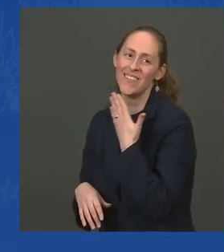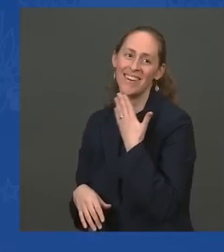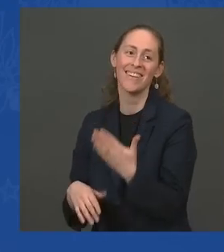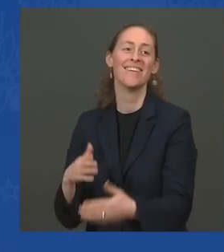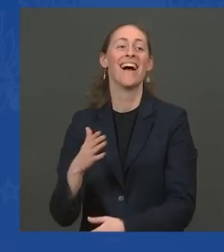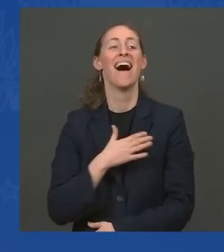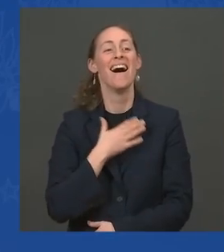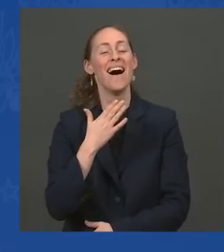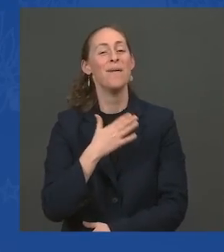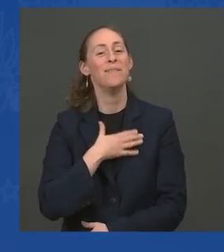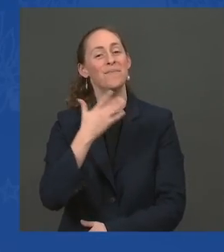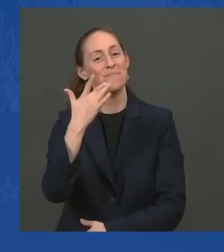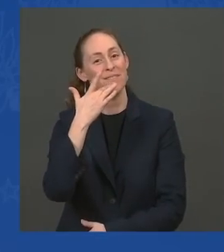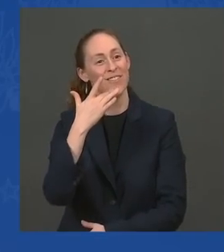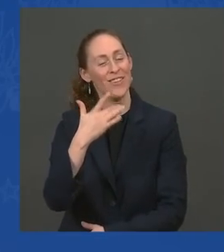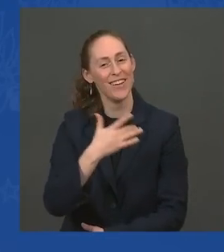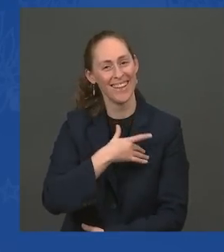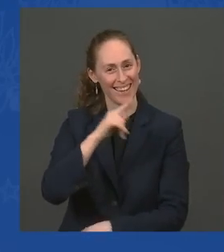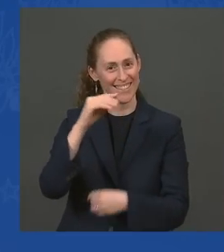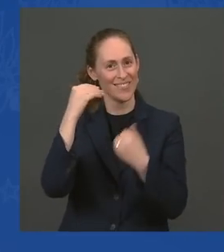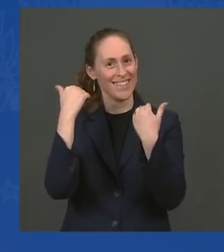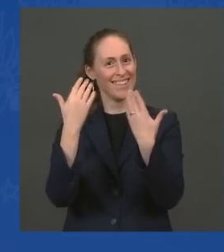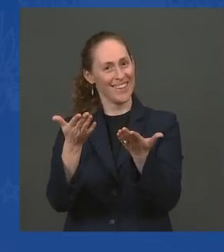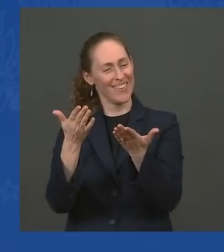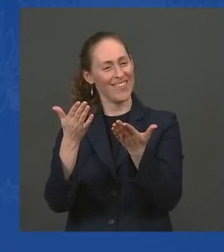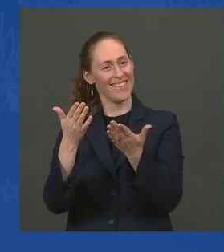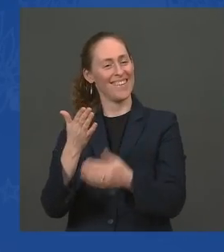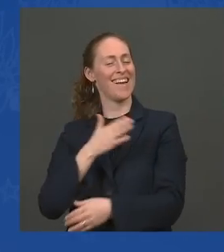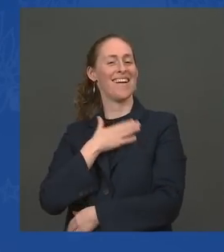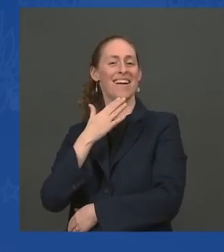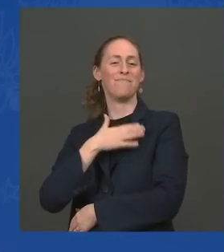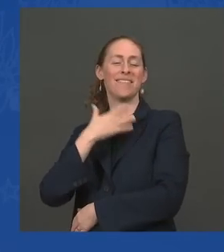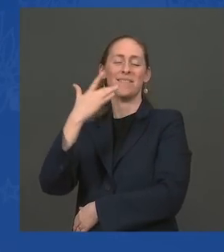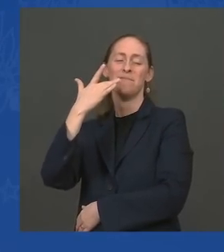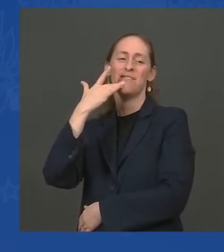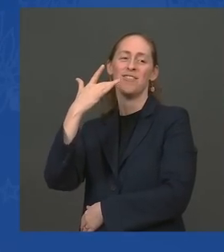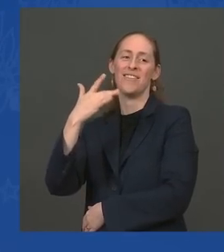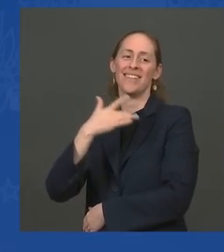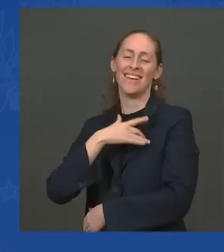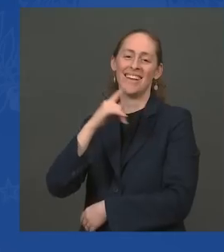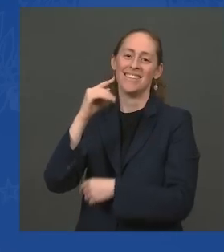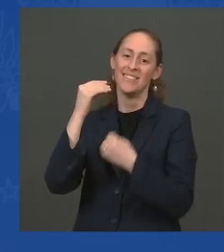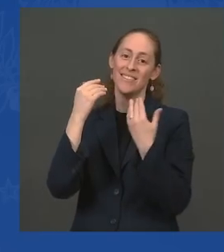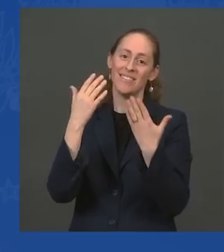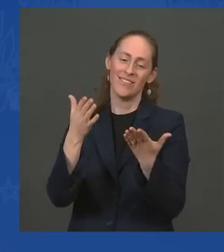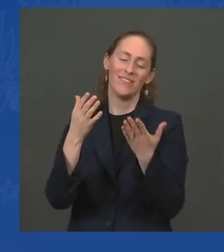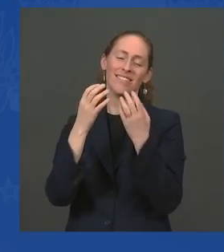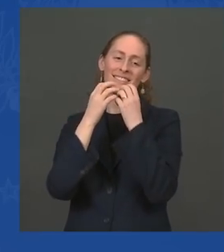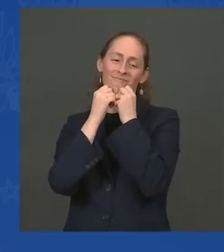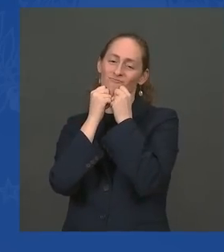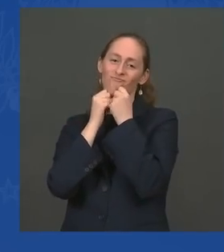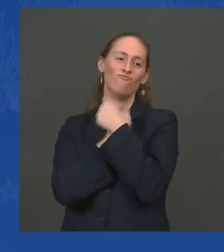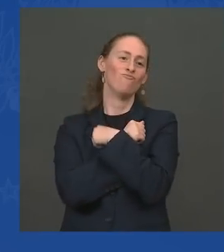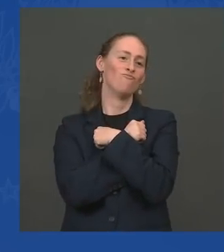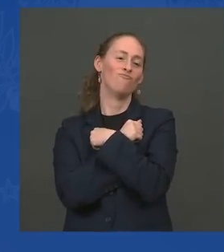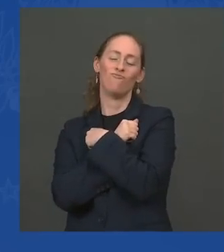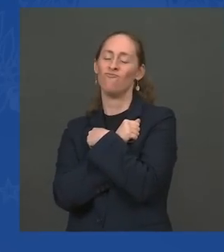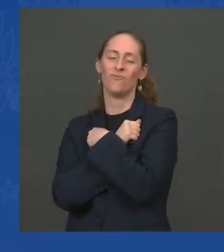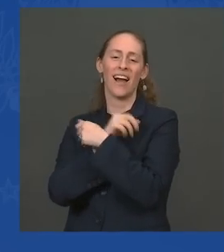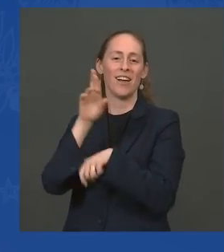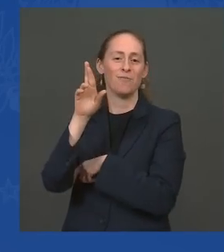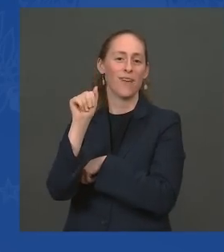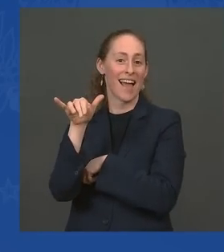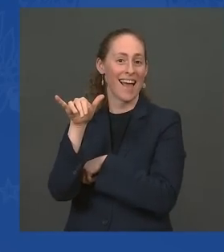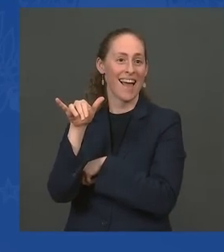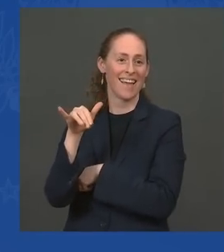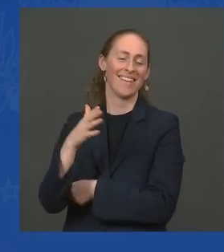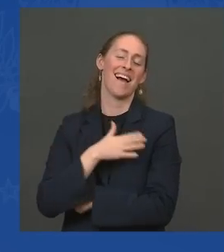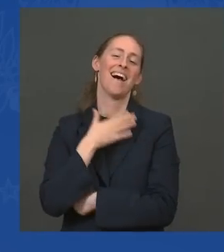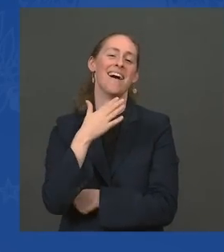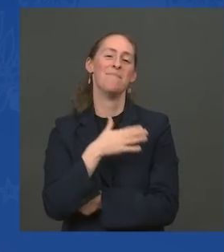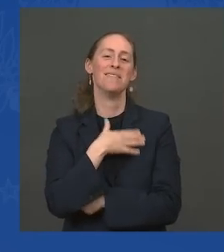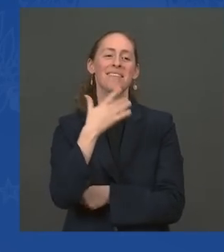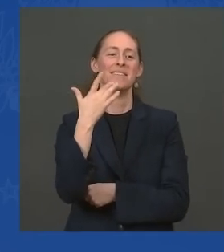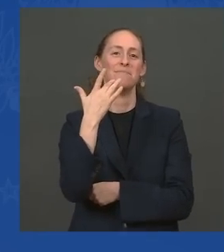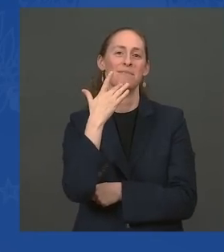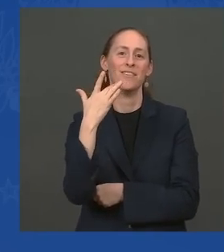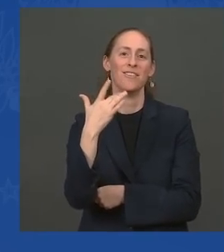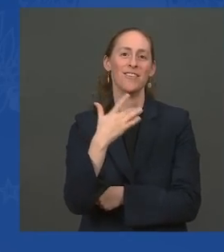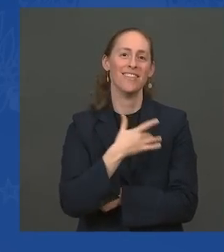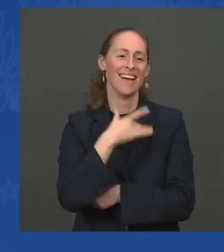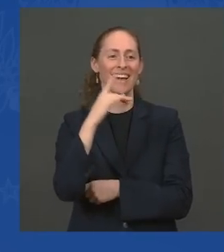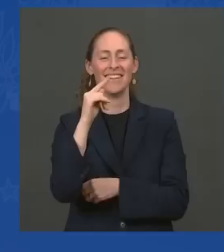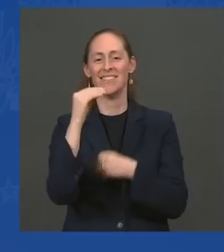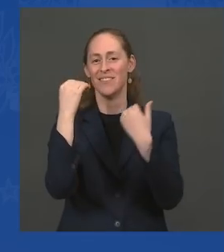Audience: (Singing Happy Birthday)